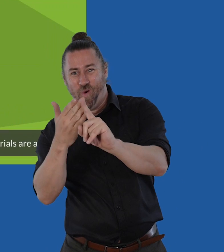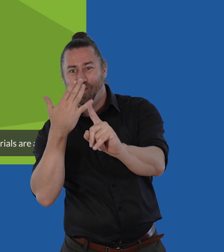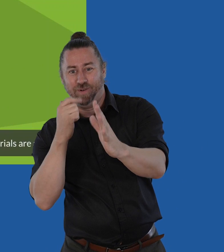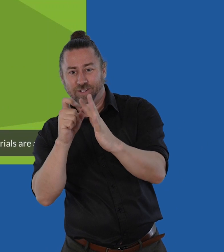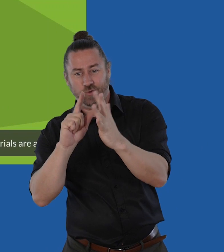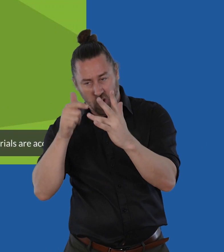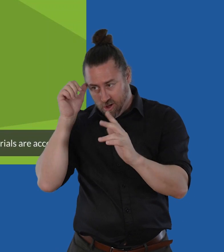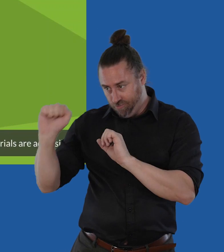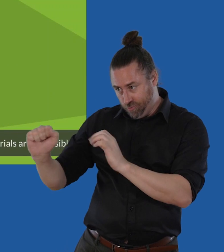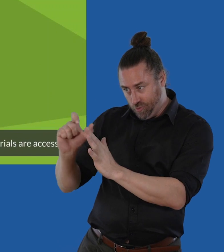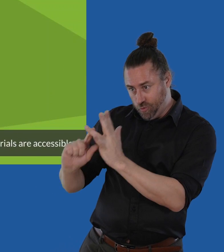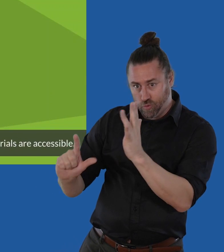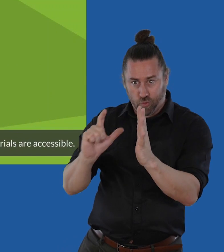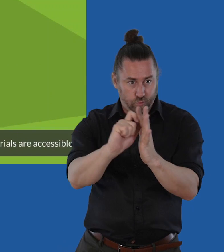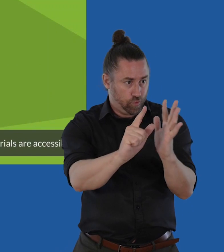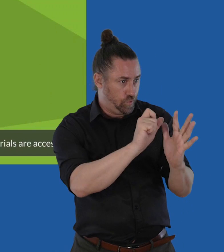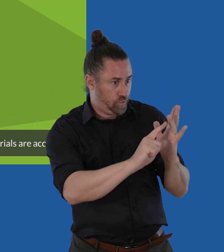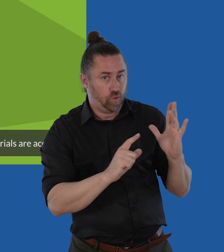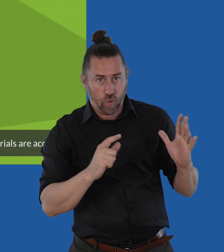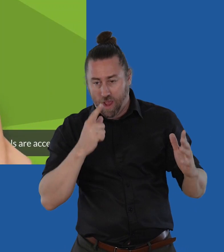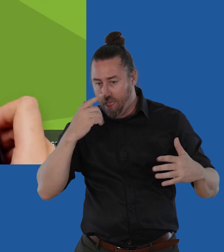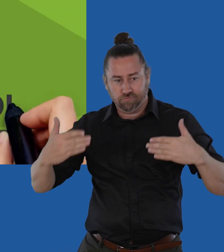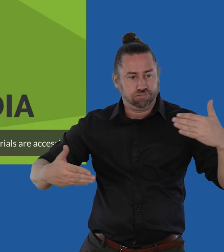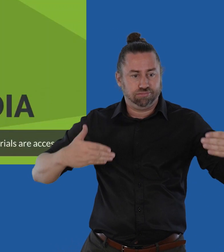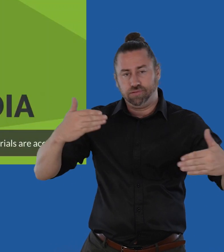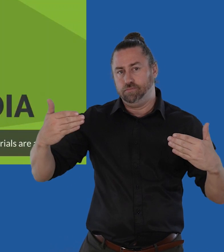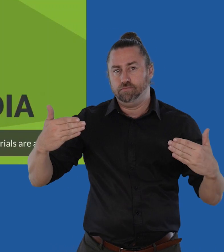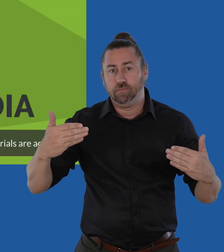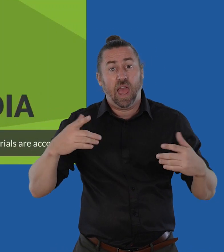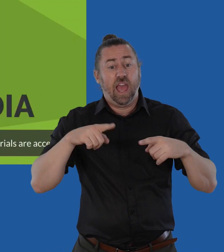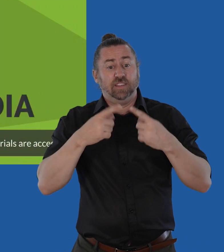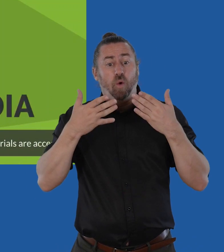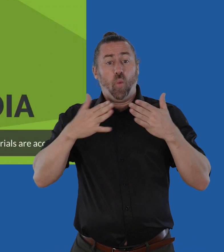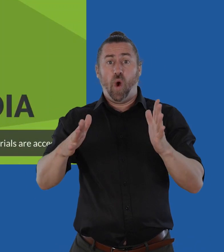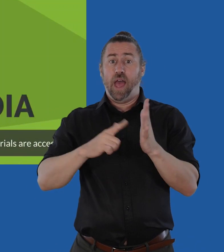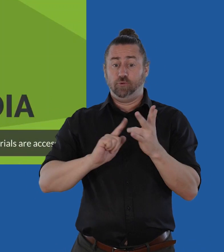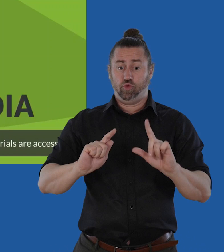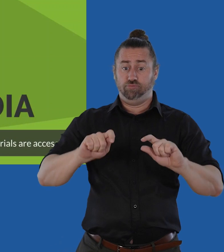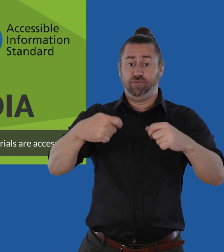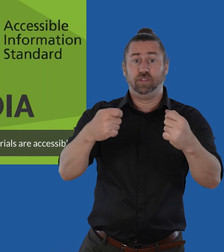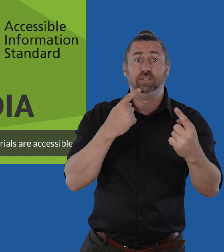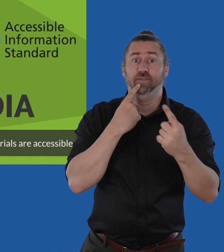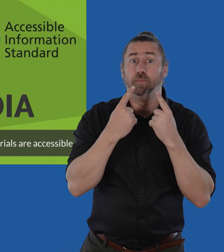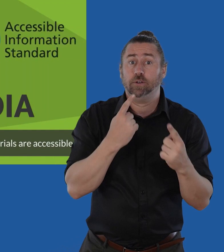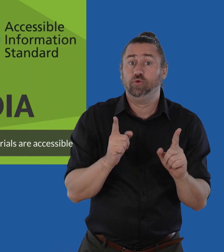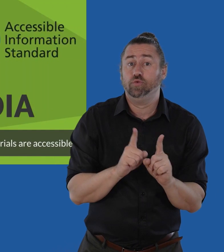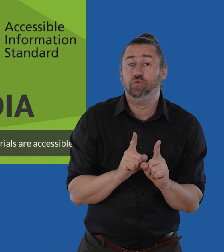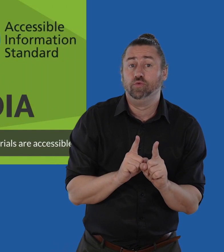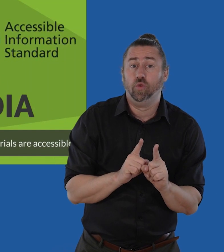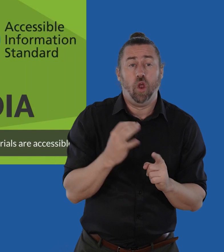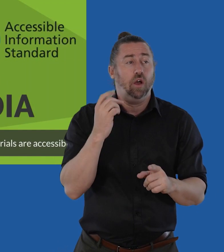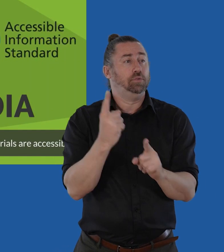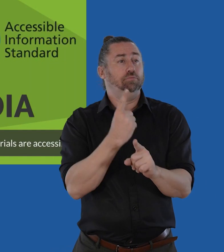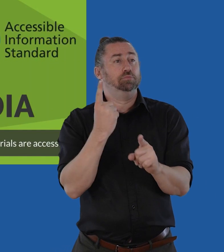By using different types of media to support learning, and ensuring that all materials are accessible.